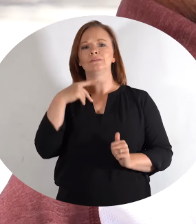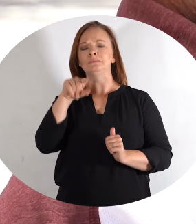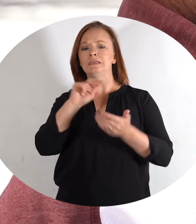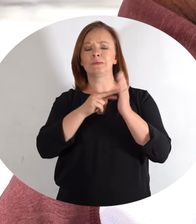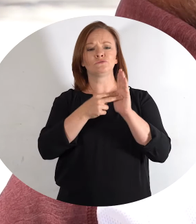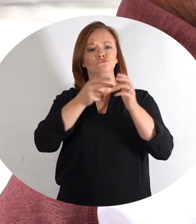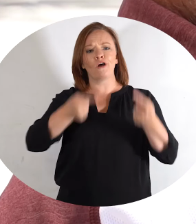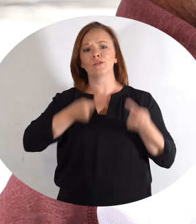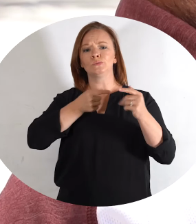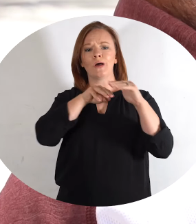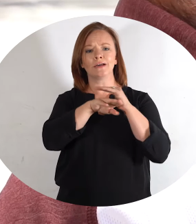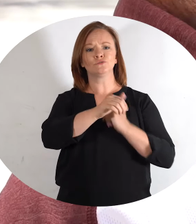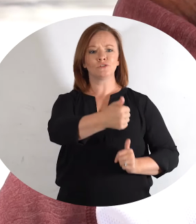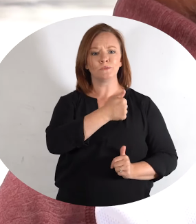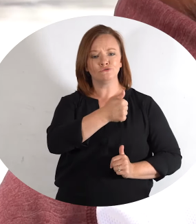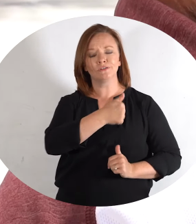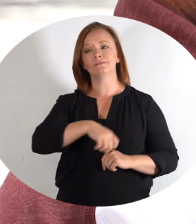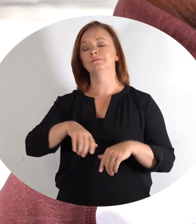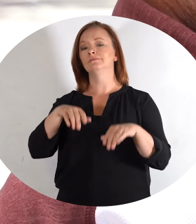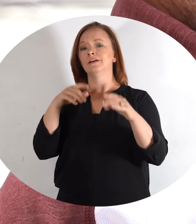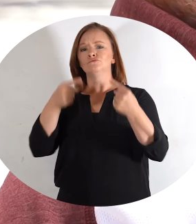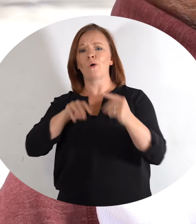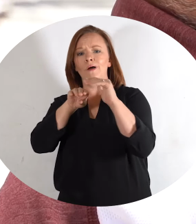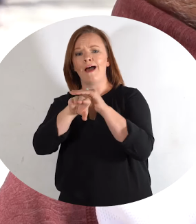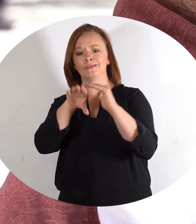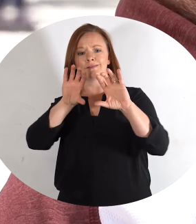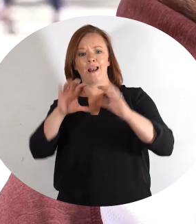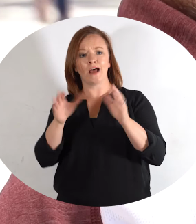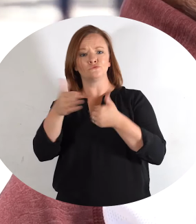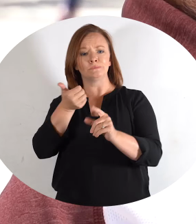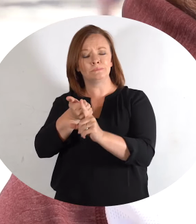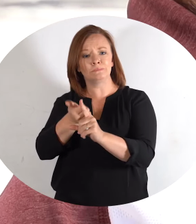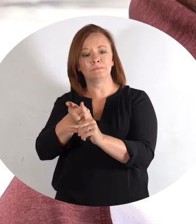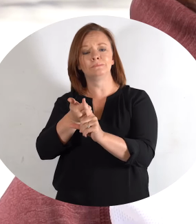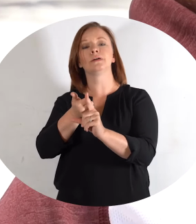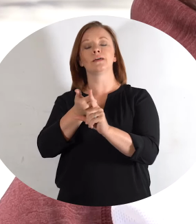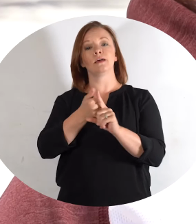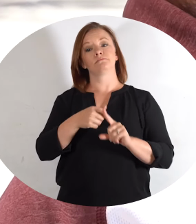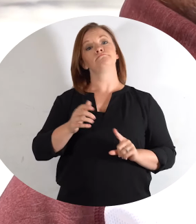had a difficulty with transportation, often coming to the classes themselves,